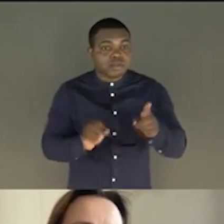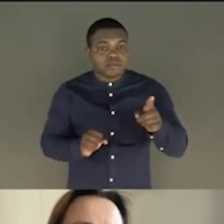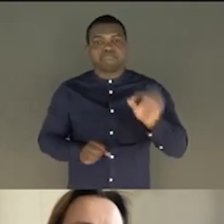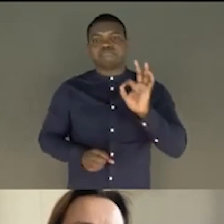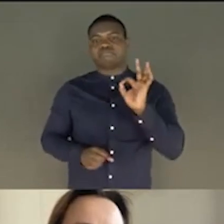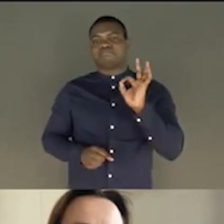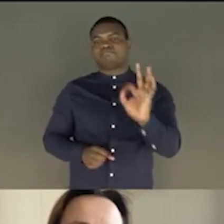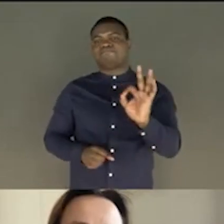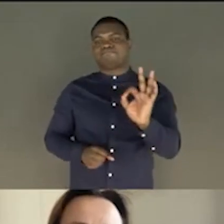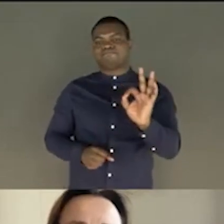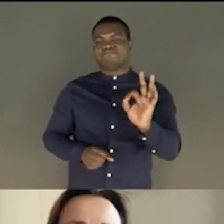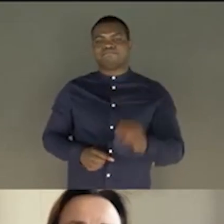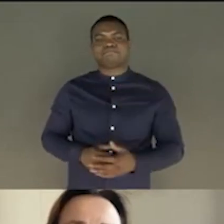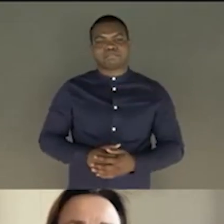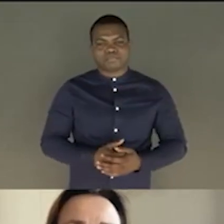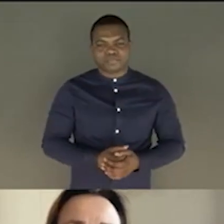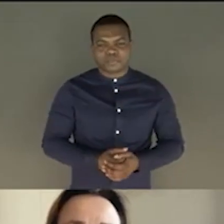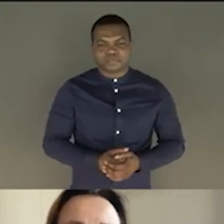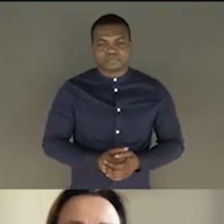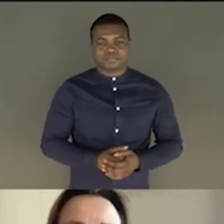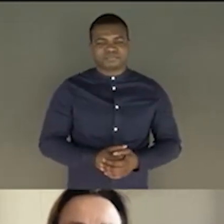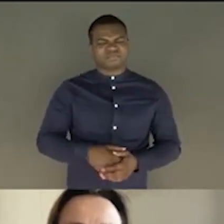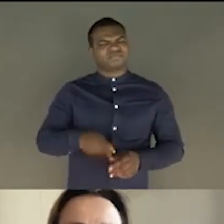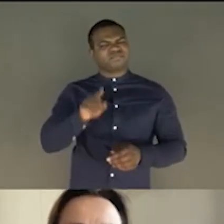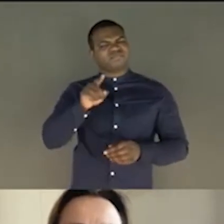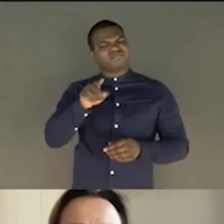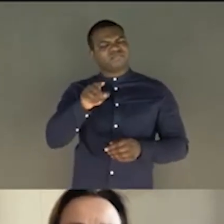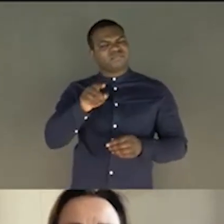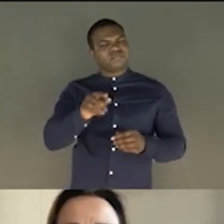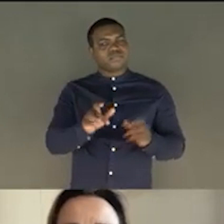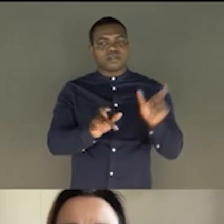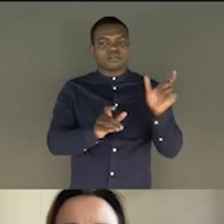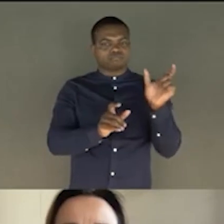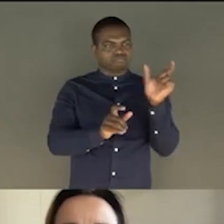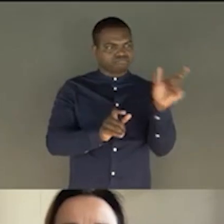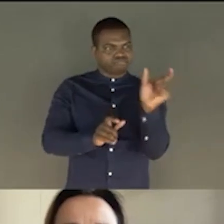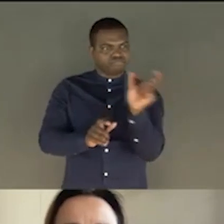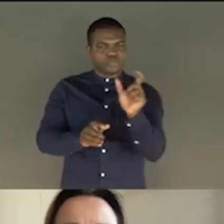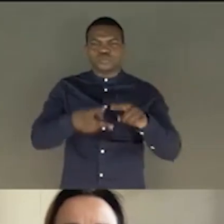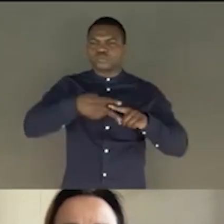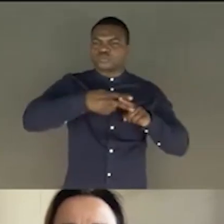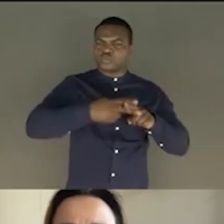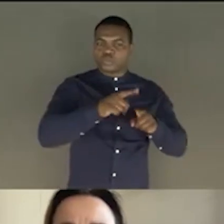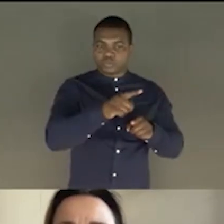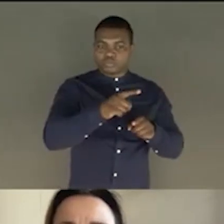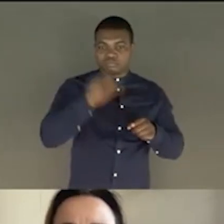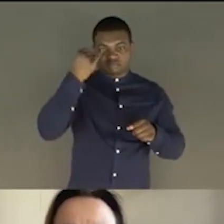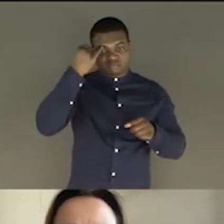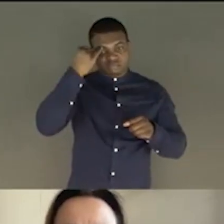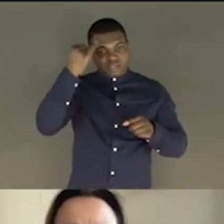So, Lisa, did you do the prototypes also in mobile or how was that? No, we didn't.